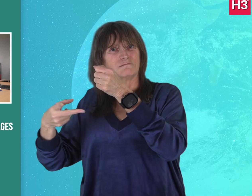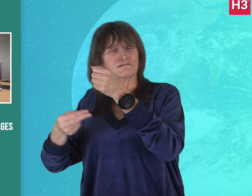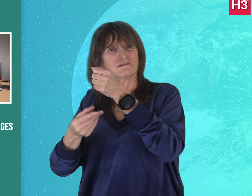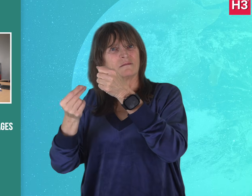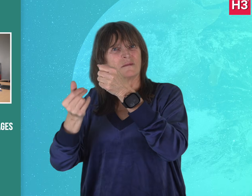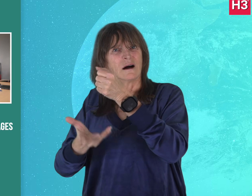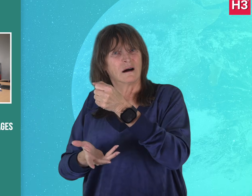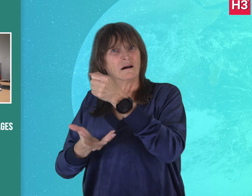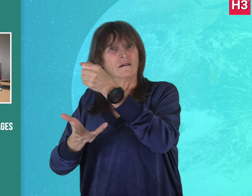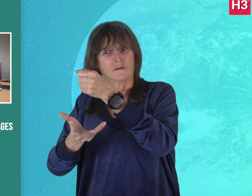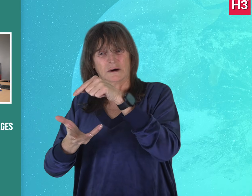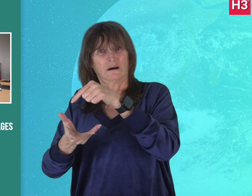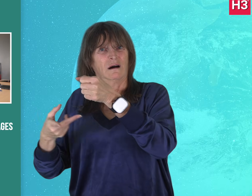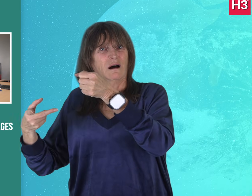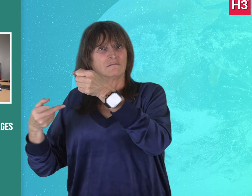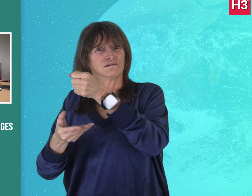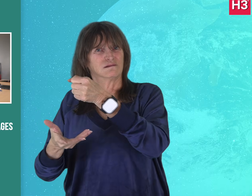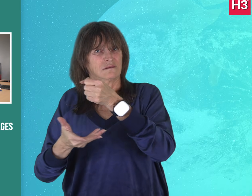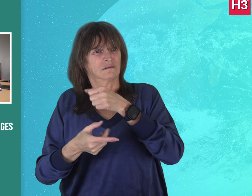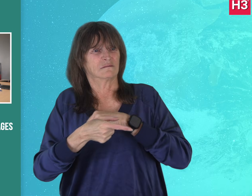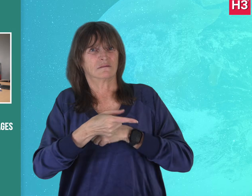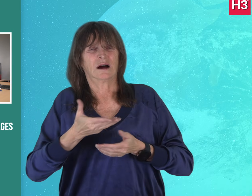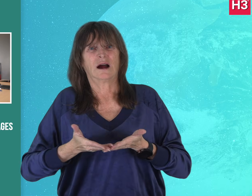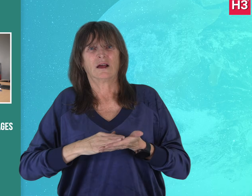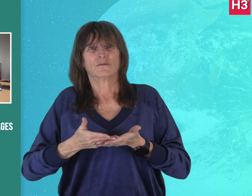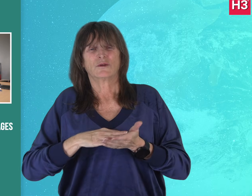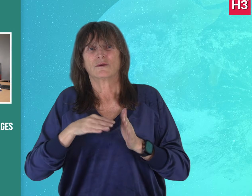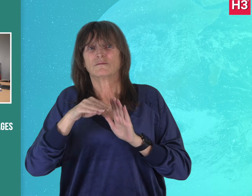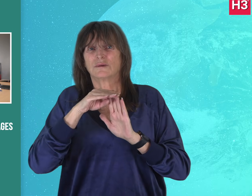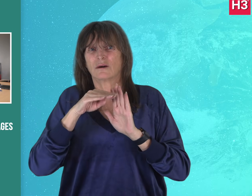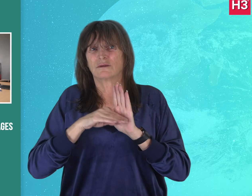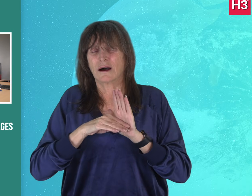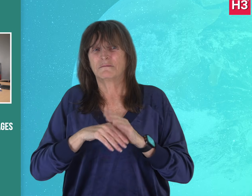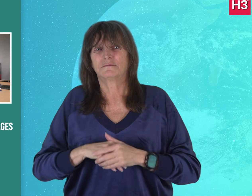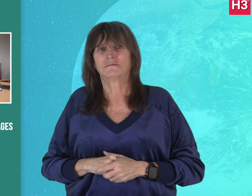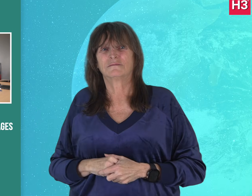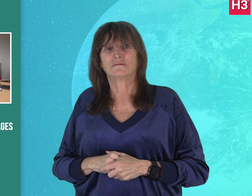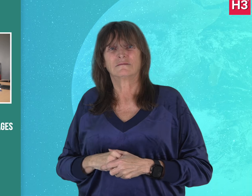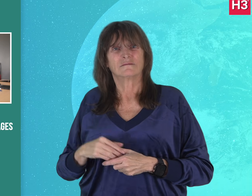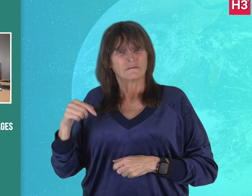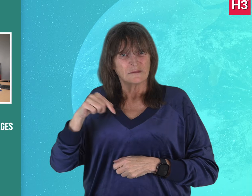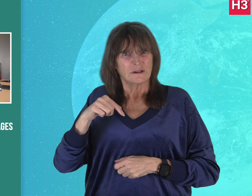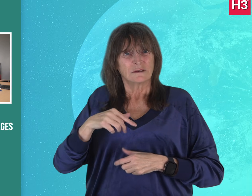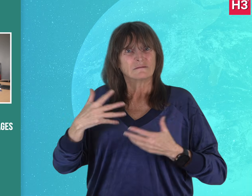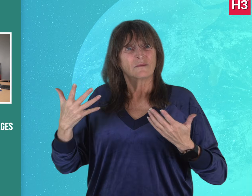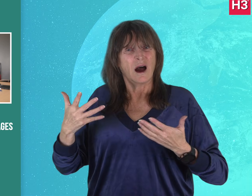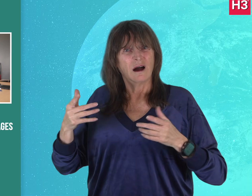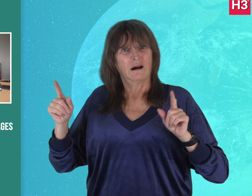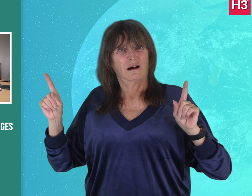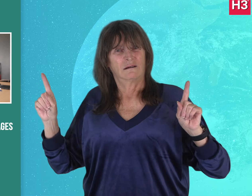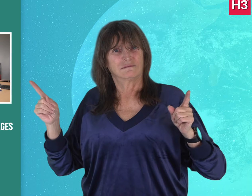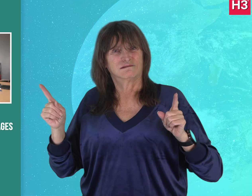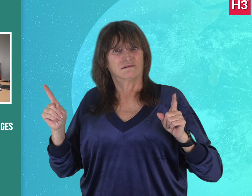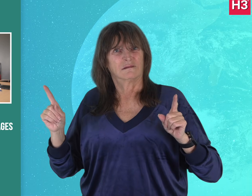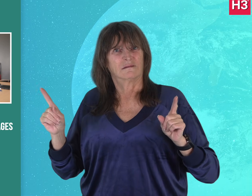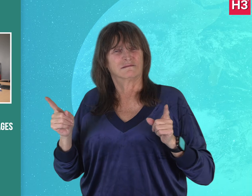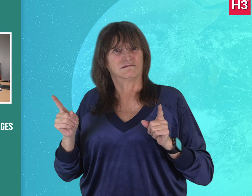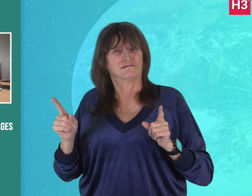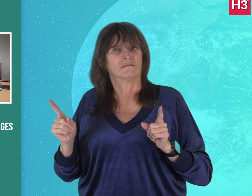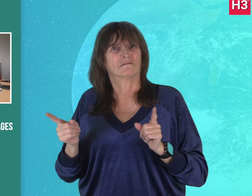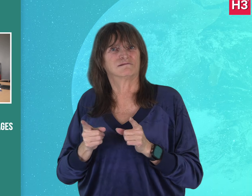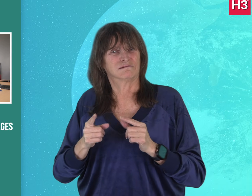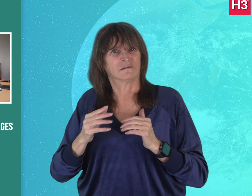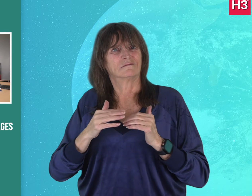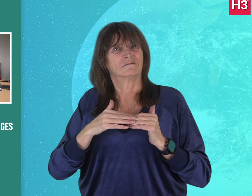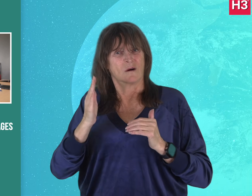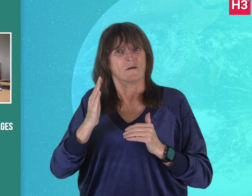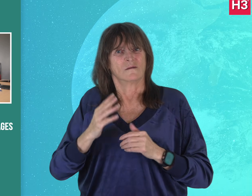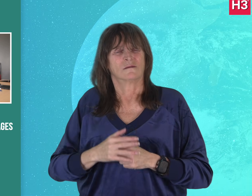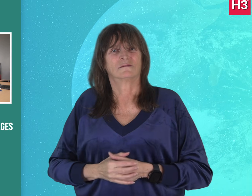still cut funding for interpreter programs, which makes the shortage